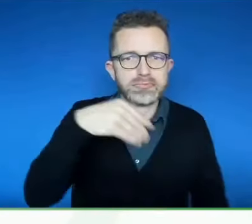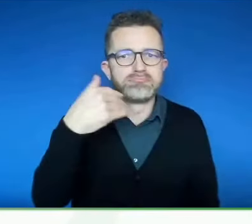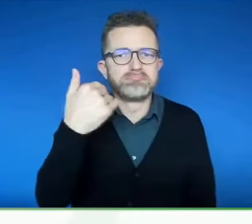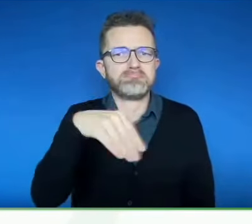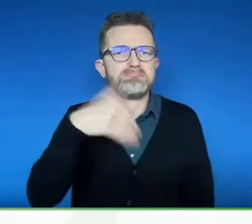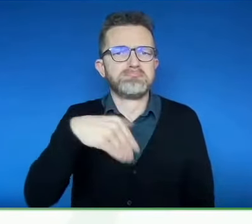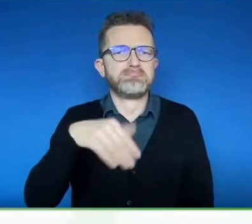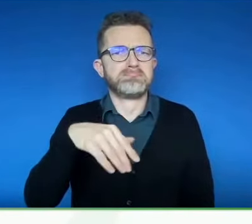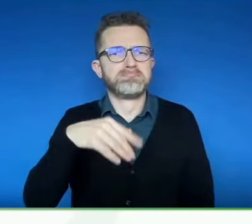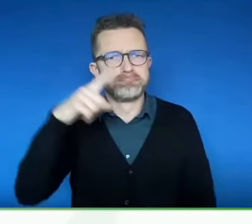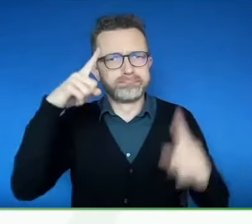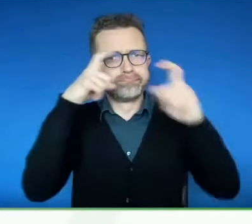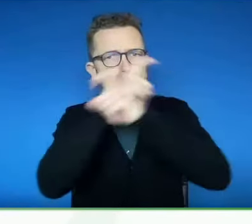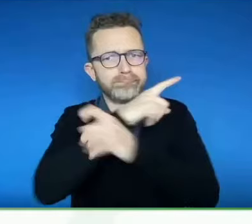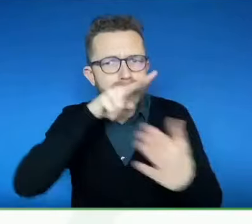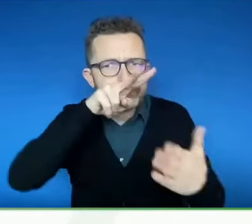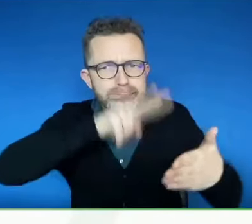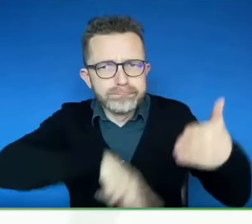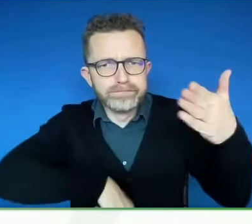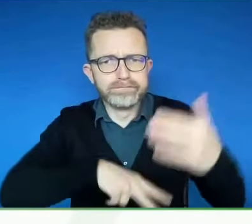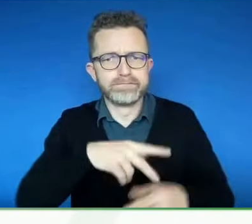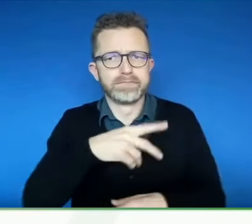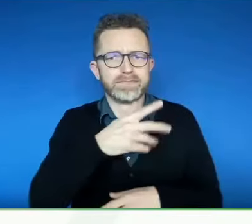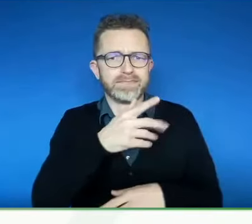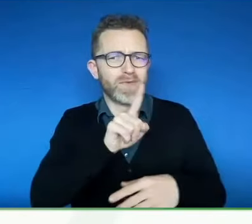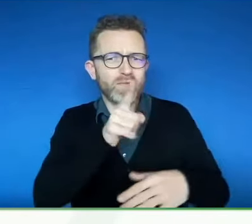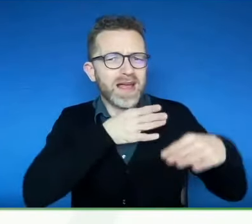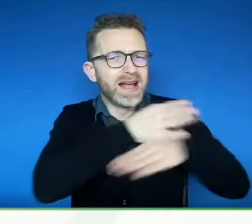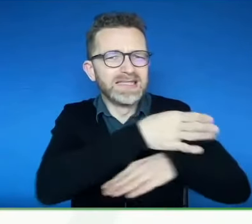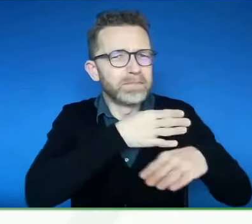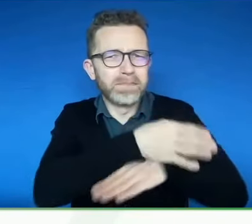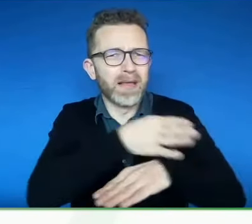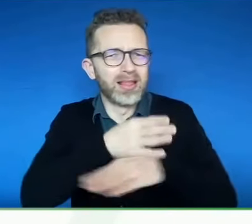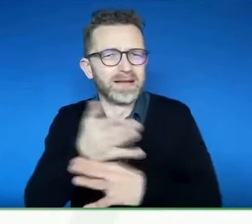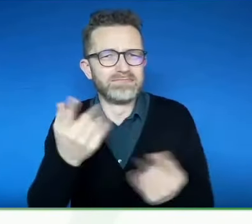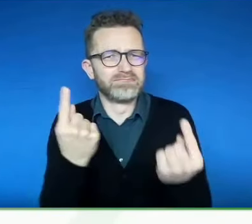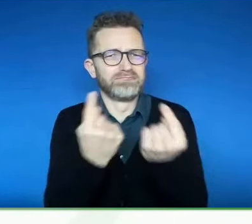them and get them to an inclusive media group with a state Chancellor